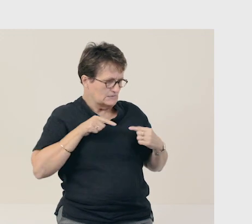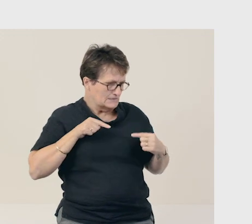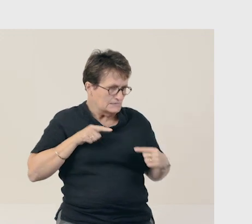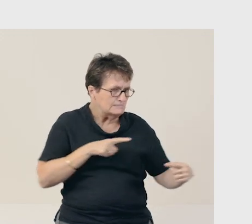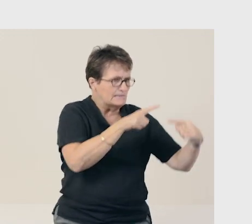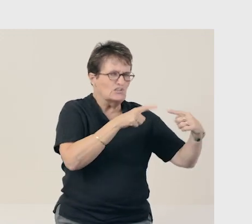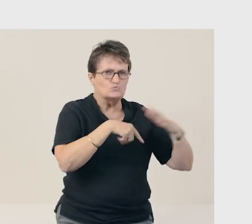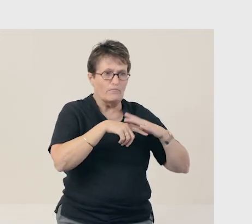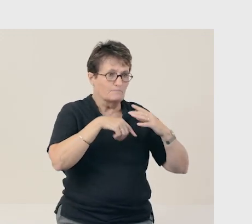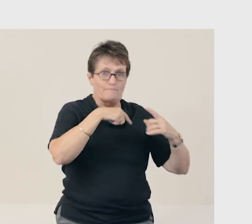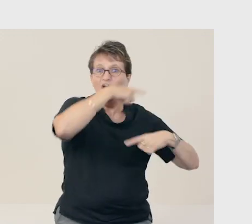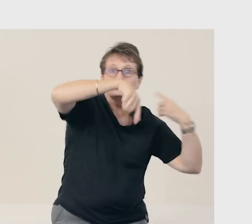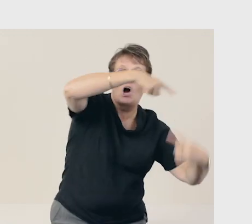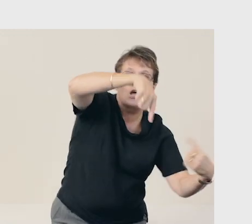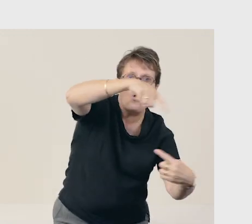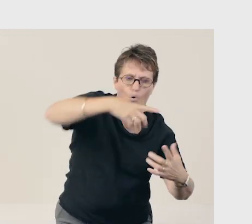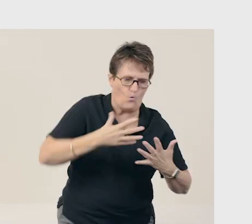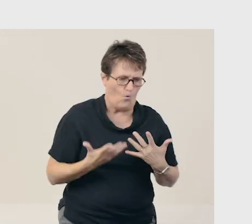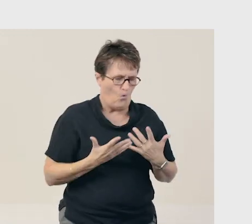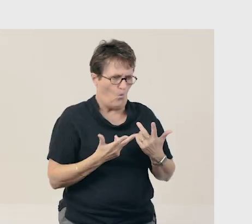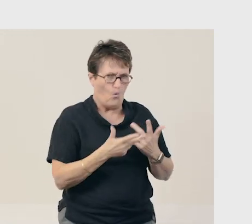something that is outside them, and that they have little control over.